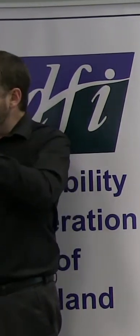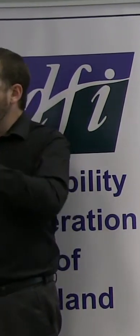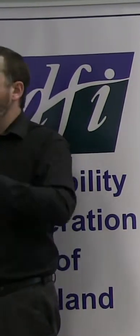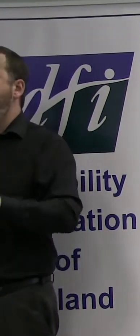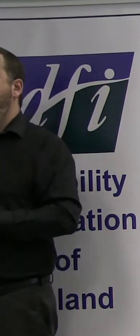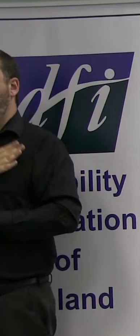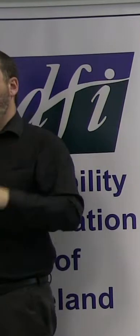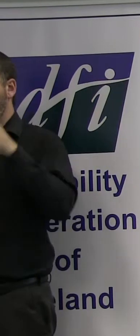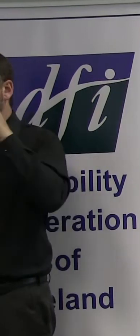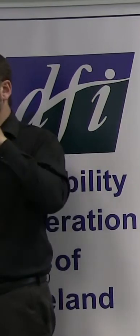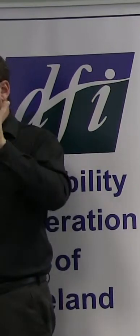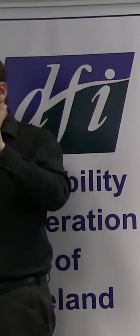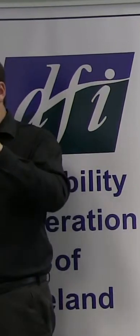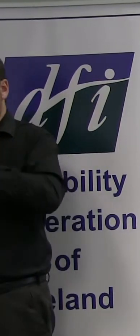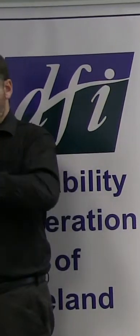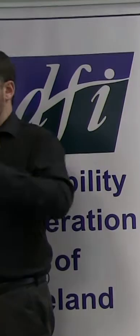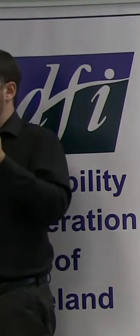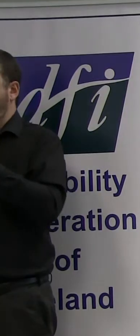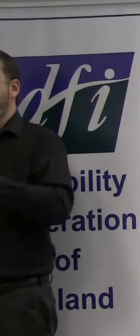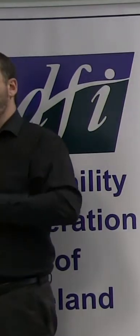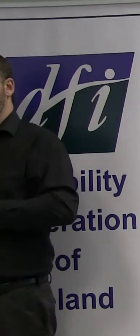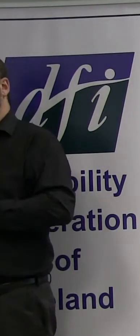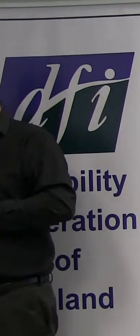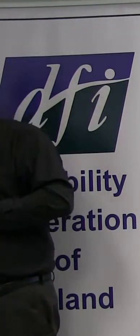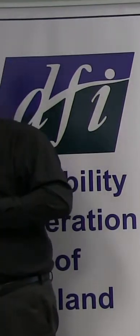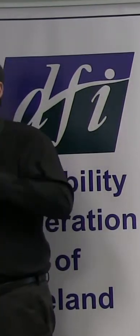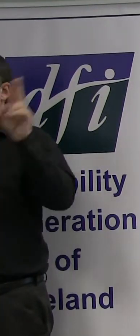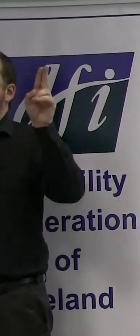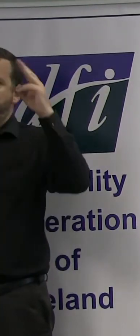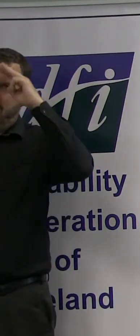position of the United Kingdom our united states are some of the other